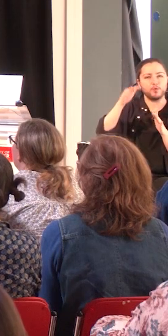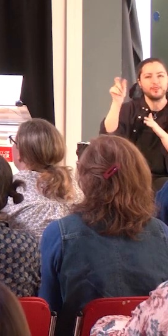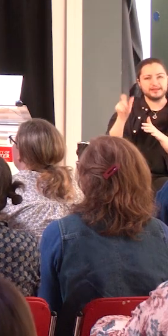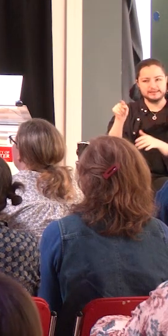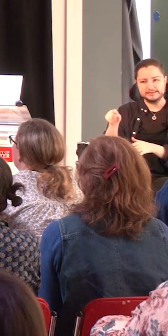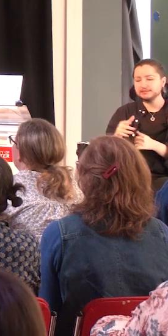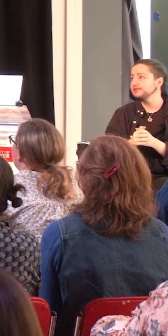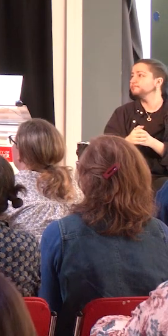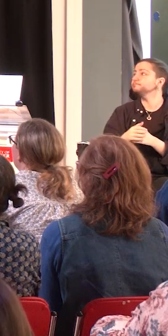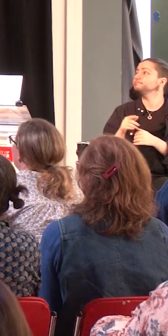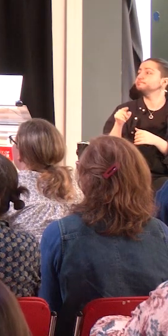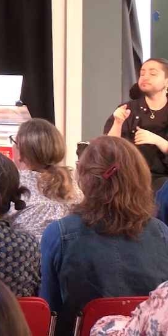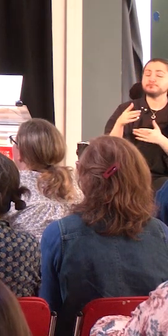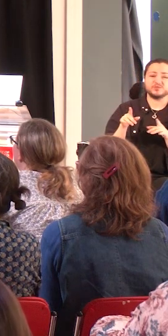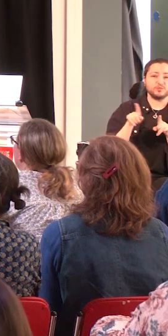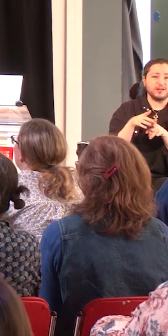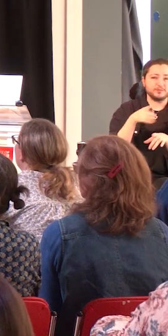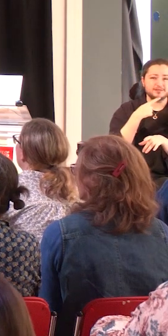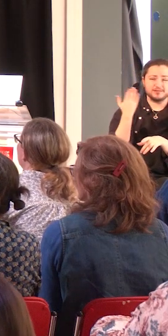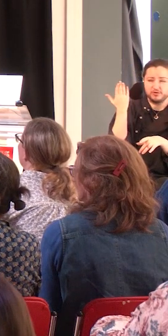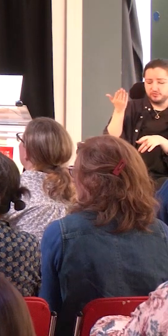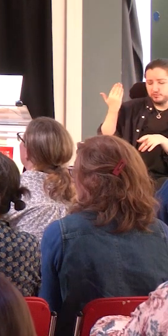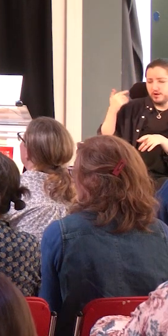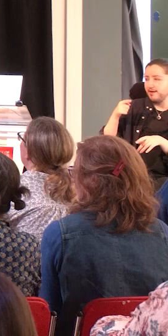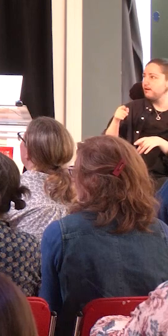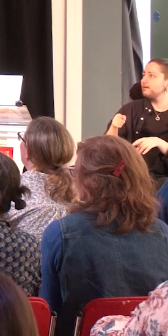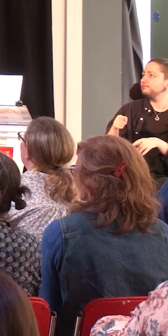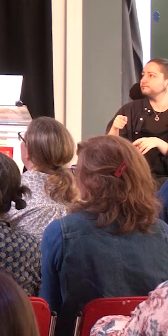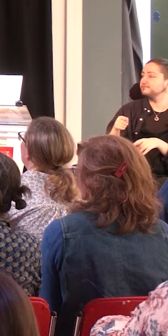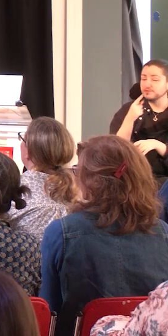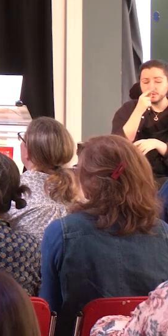I think, as referenced earlier, it's kind of understandable that in the